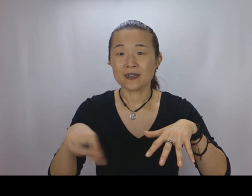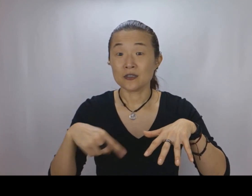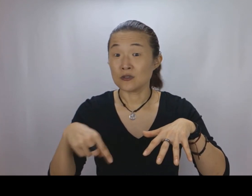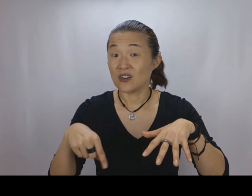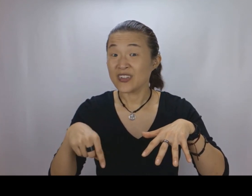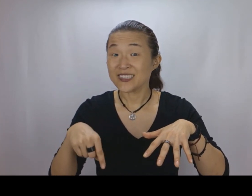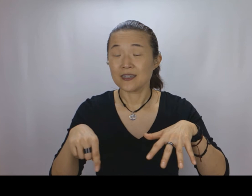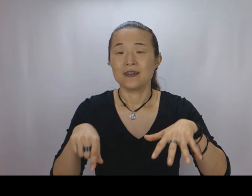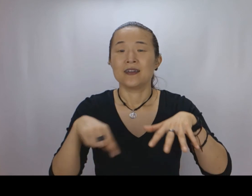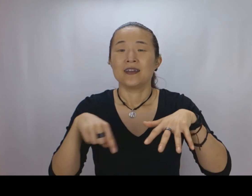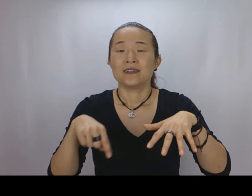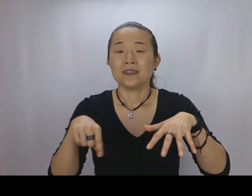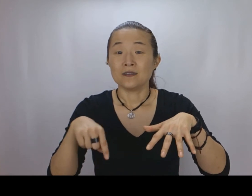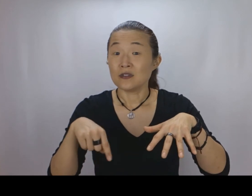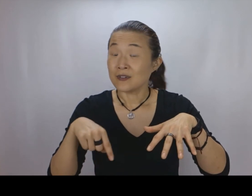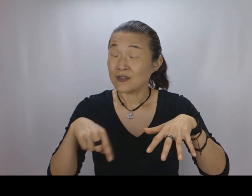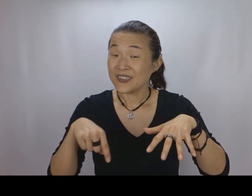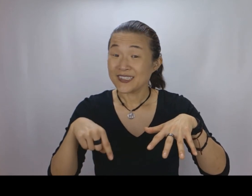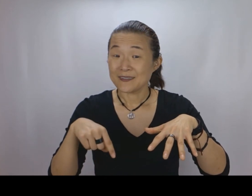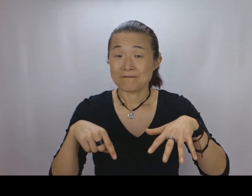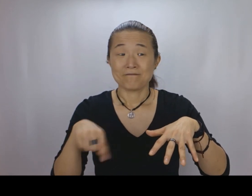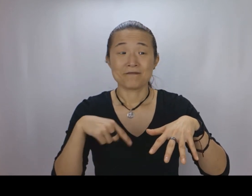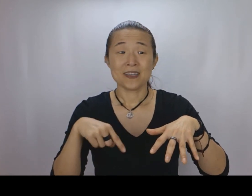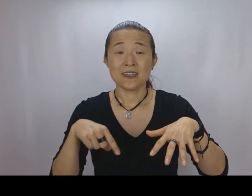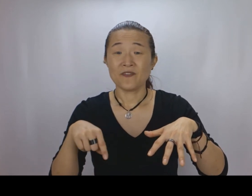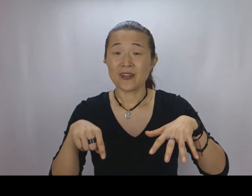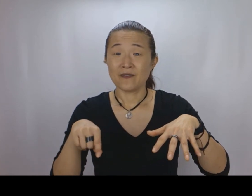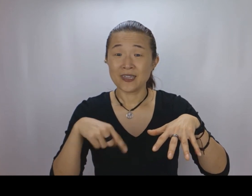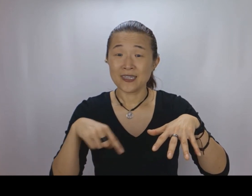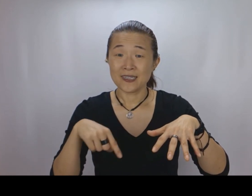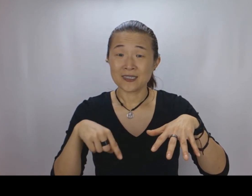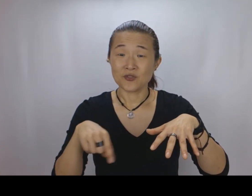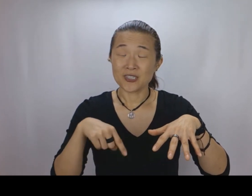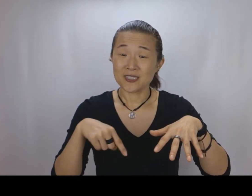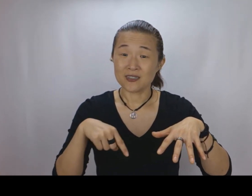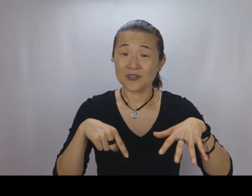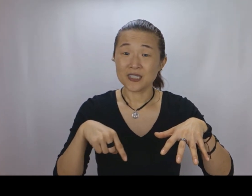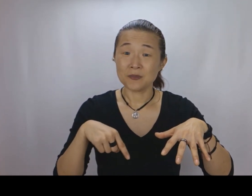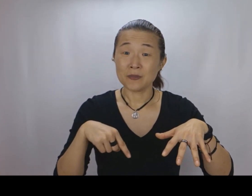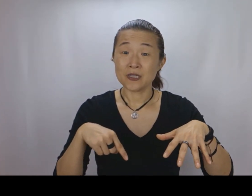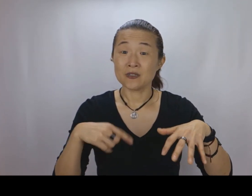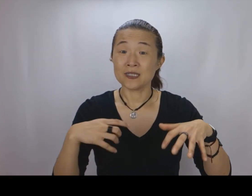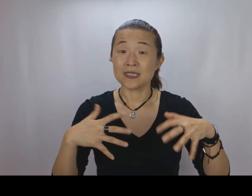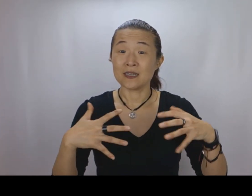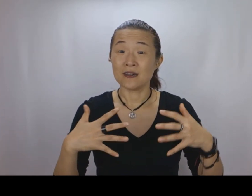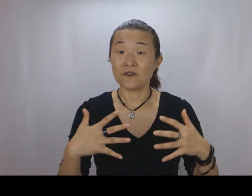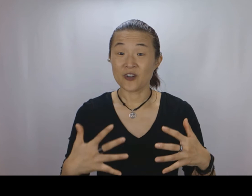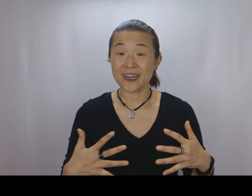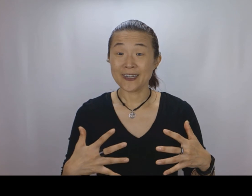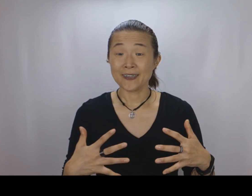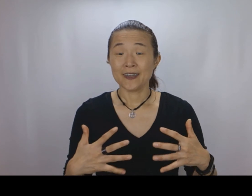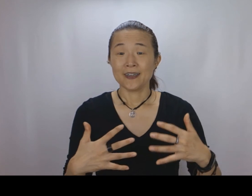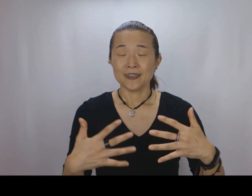because you're nervous. And so, nervous. And if it really is worse than nervous maybe you're instead afraid.